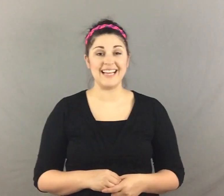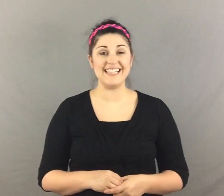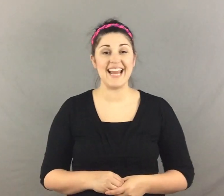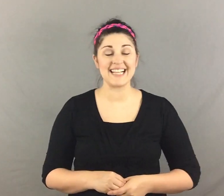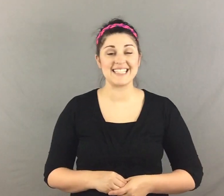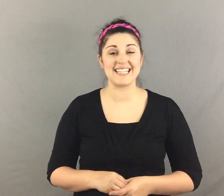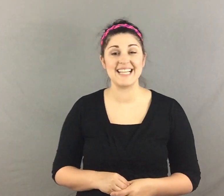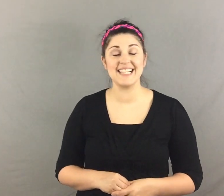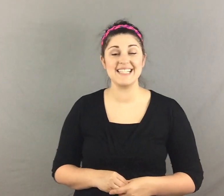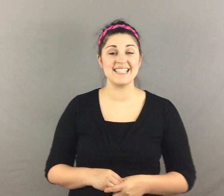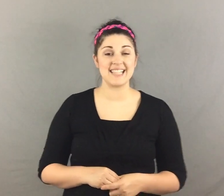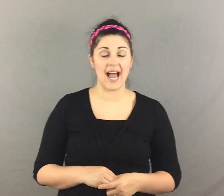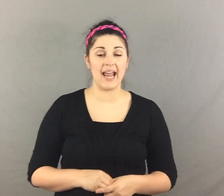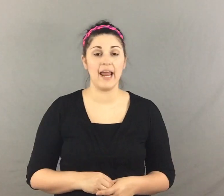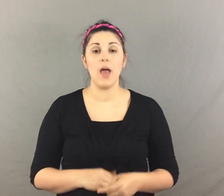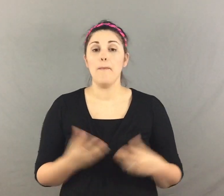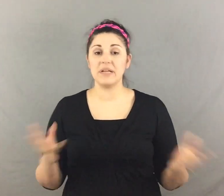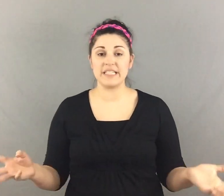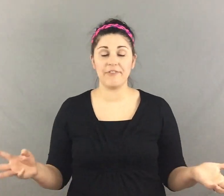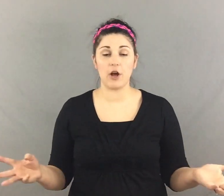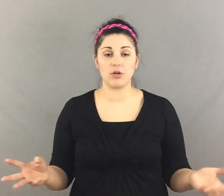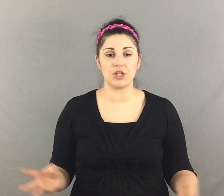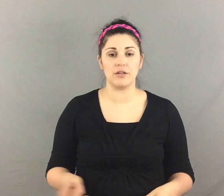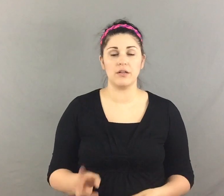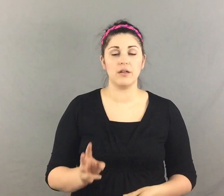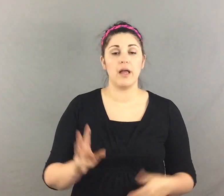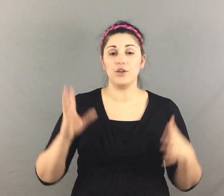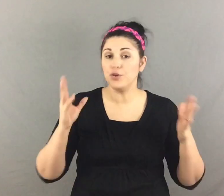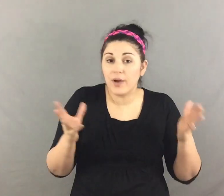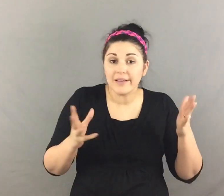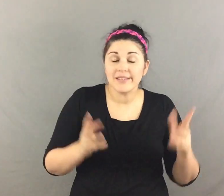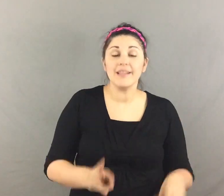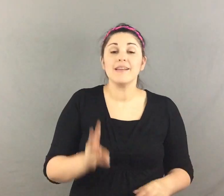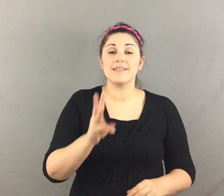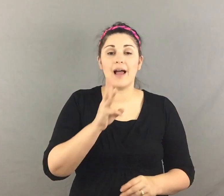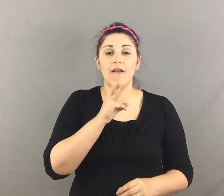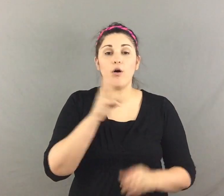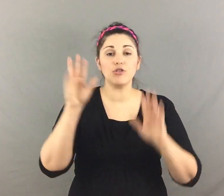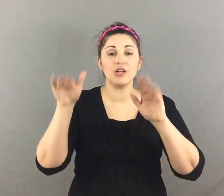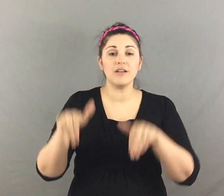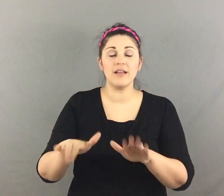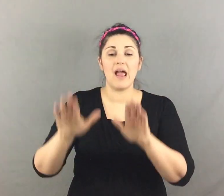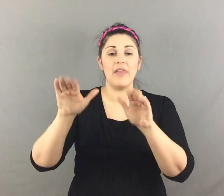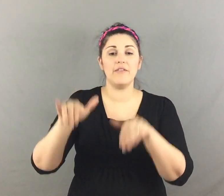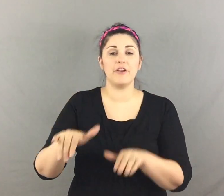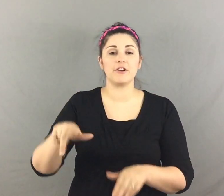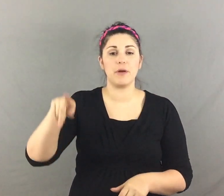Okay. Next sign. Pacific Ocean, you guessed it, sign ocean. And then fingers,